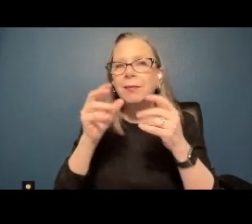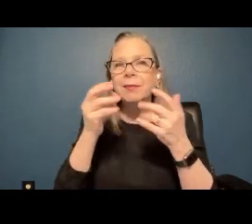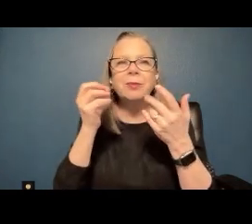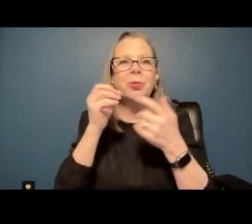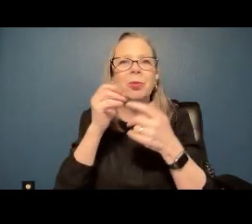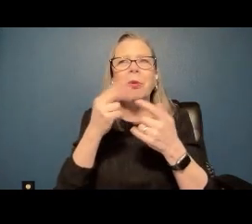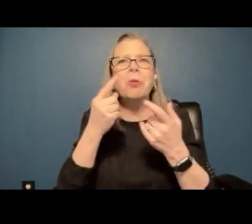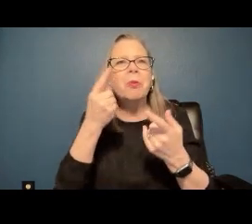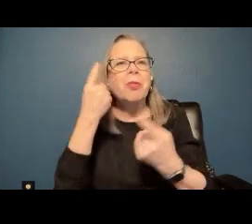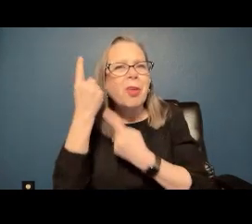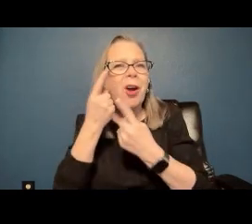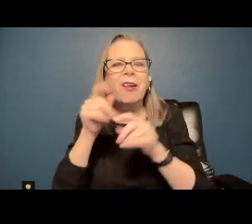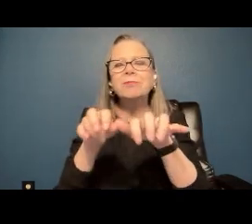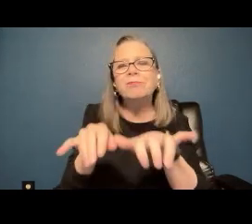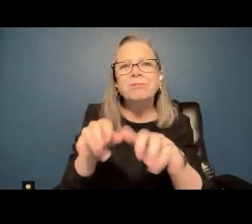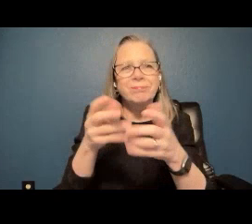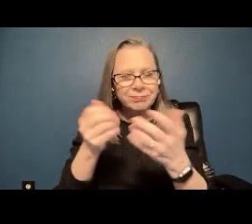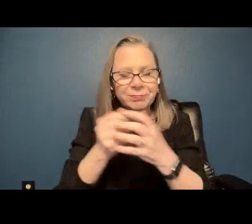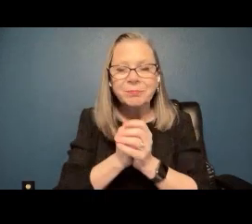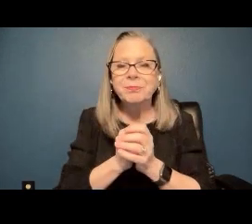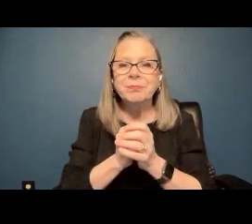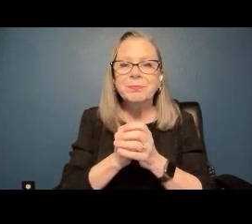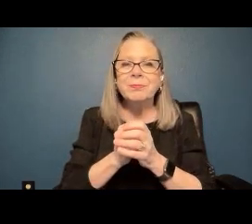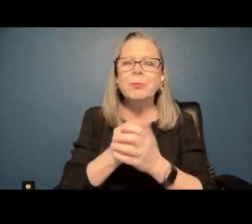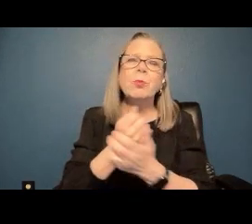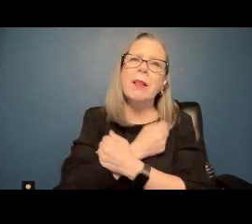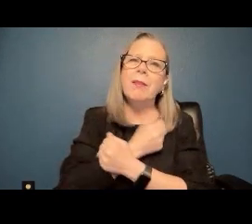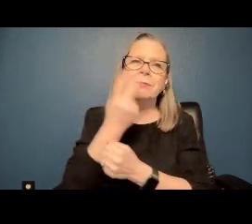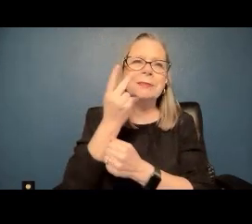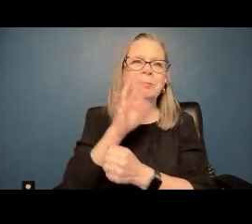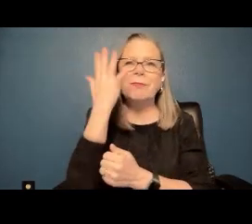So please stay on video, especially during small and large group discussions.